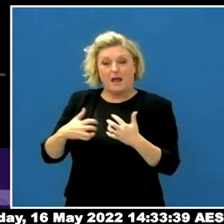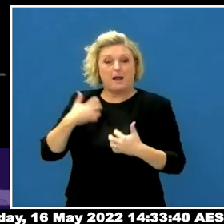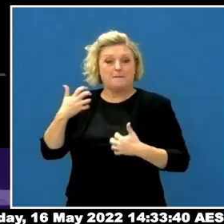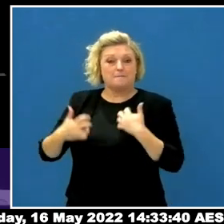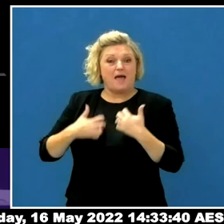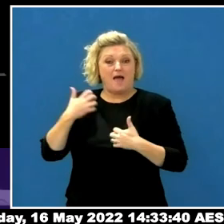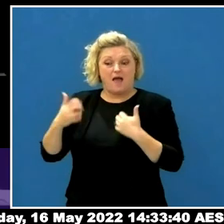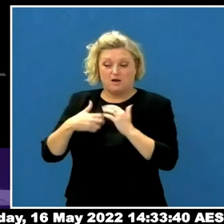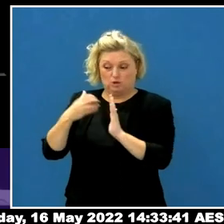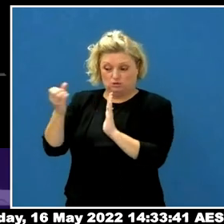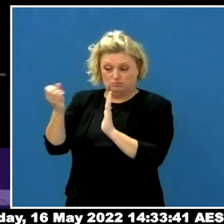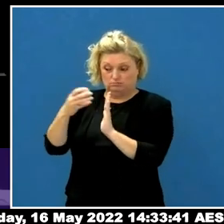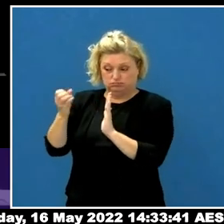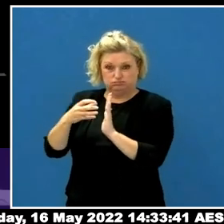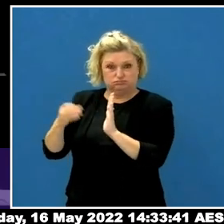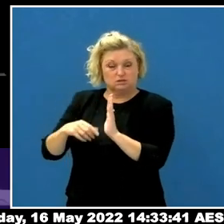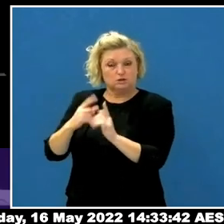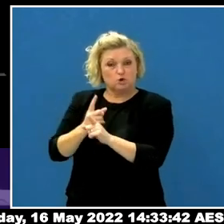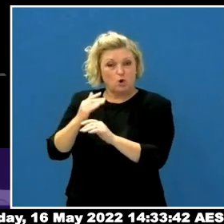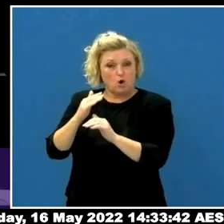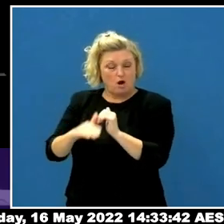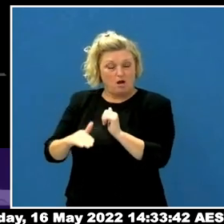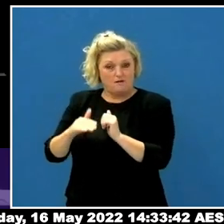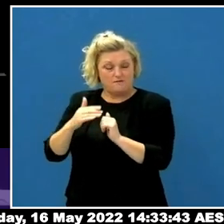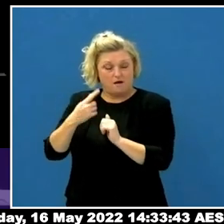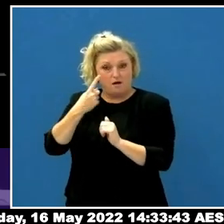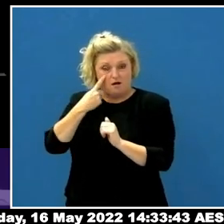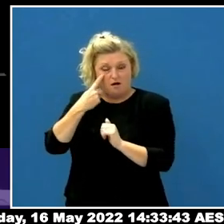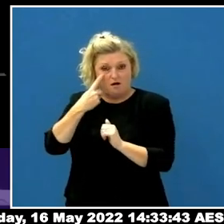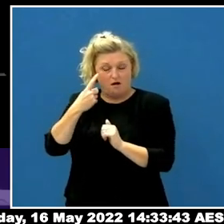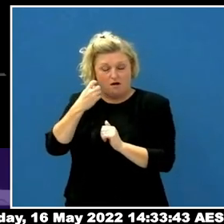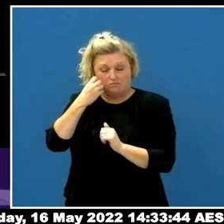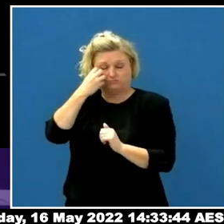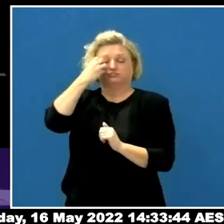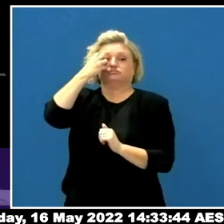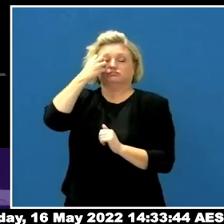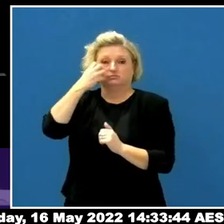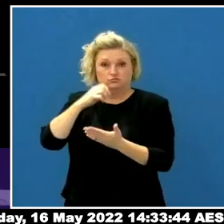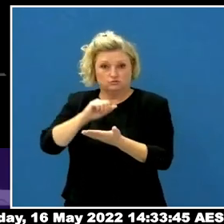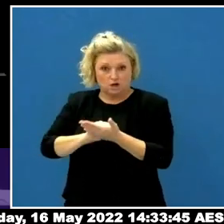Concerns around the supports provided during the COVID-19 pandemic.